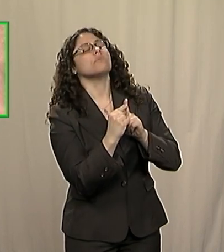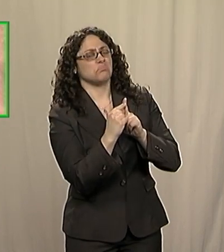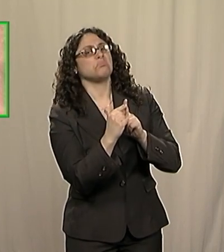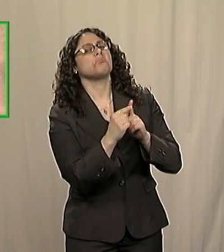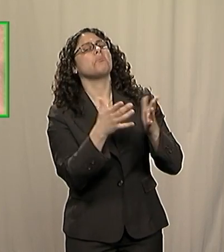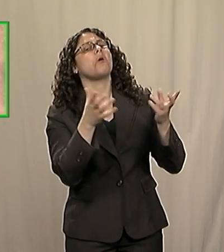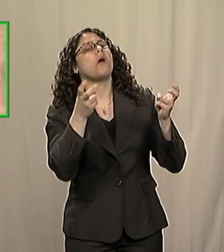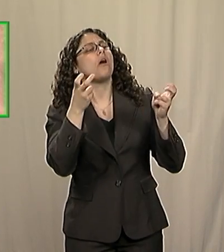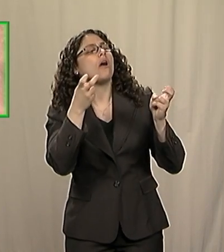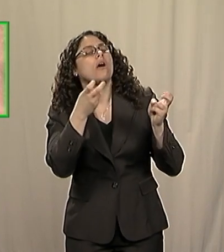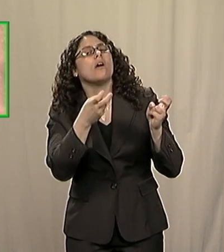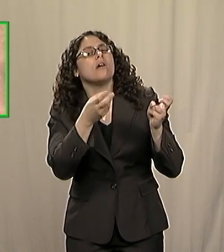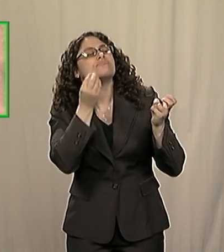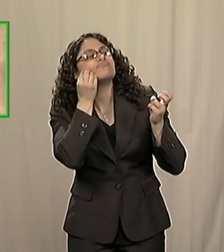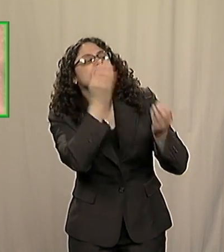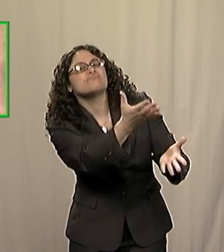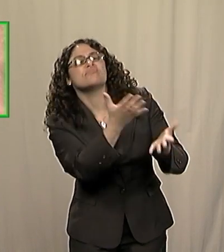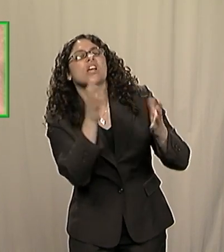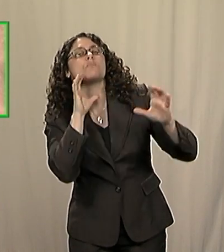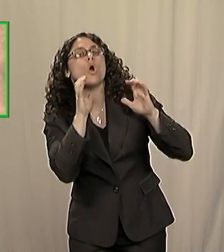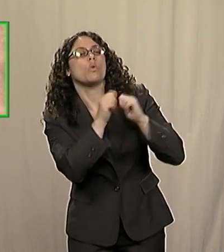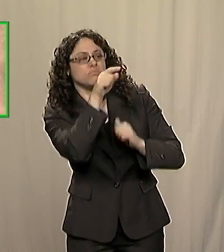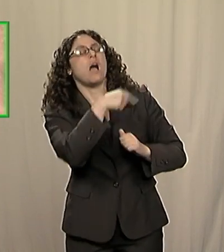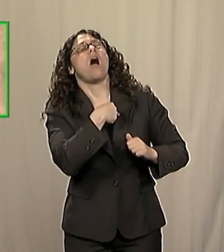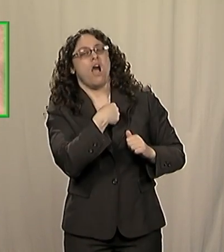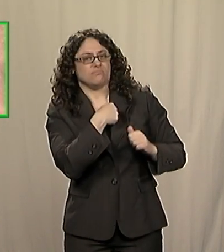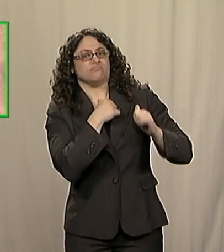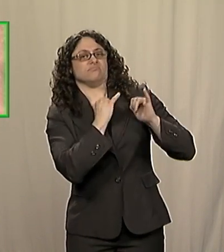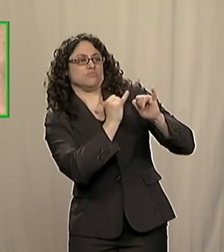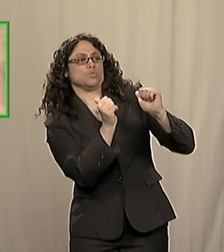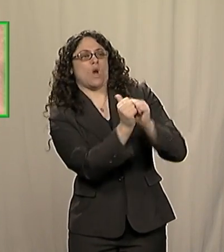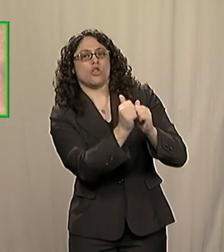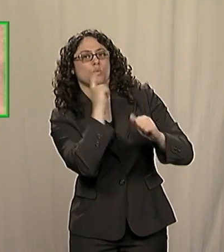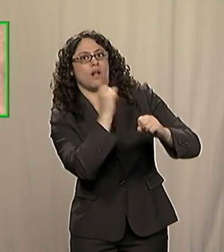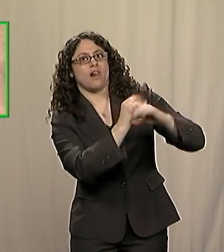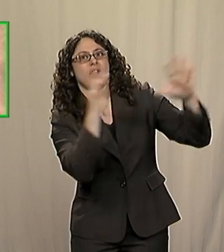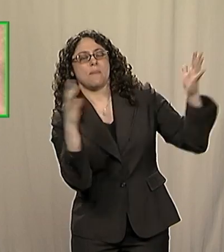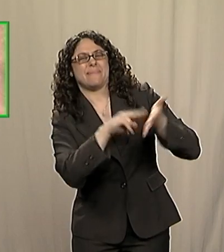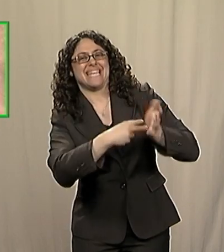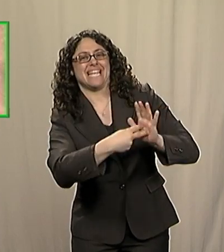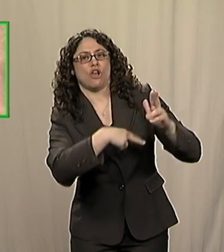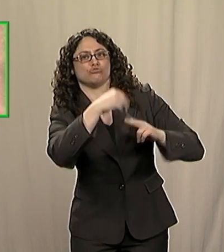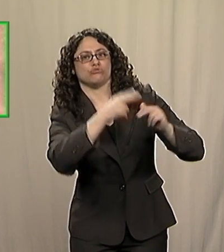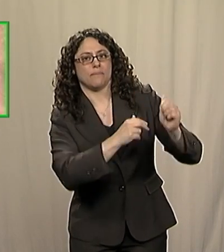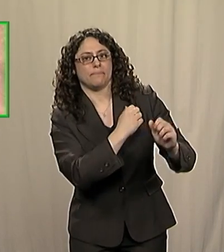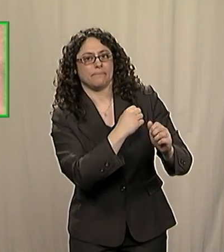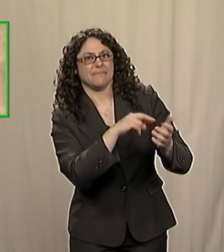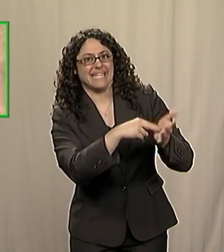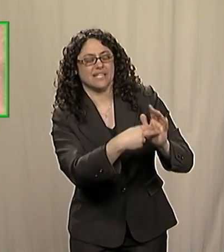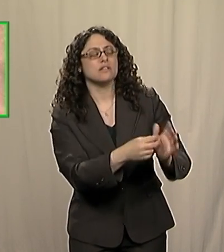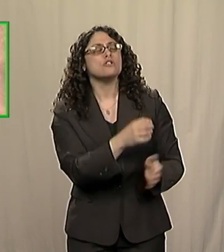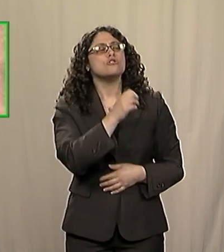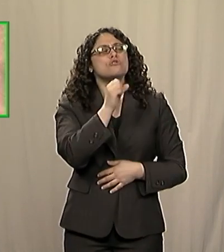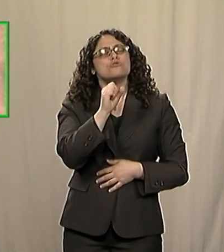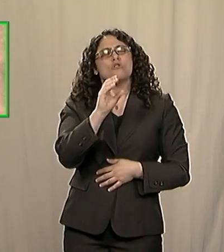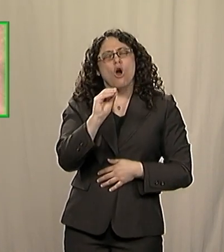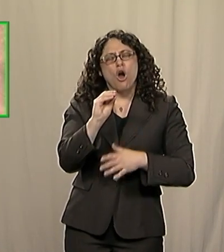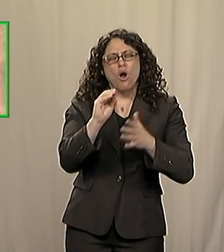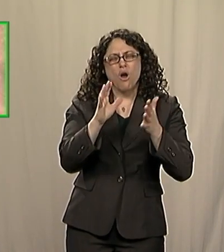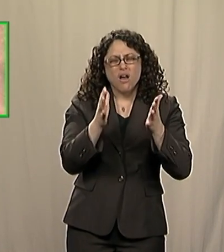This concept of alignment which will play out in the roles of interpreters is key how people jointly construct meaning